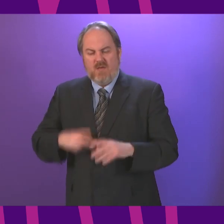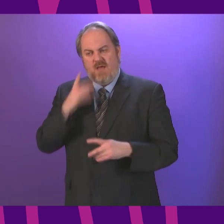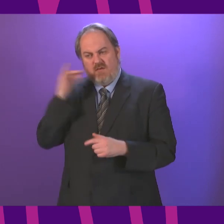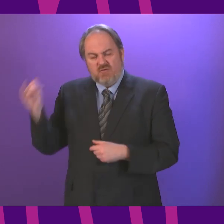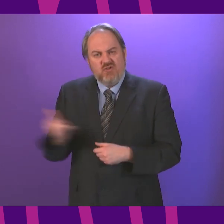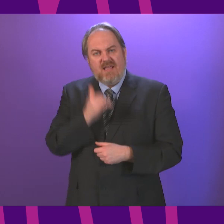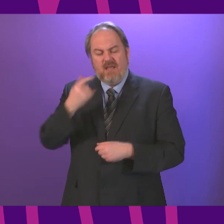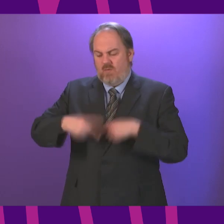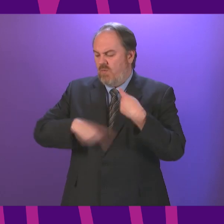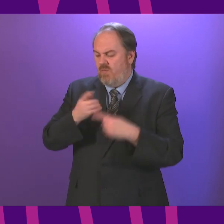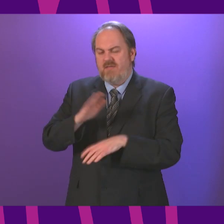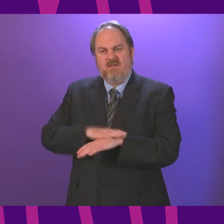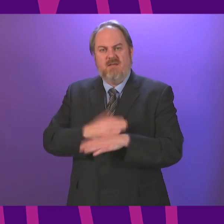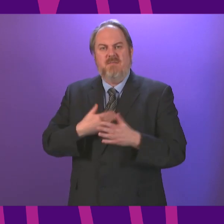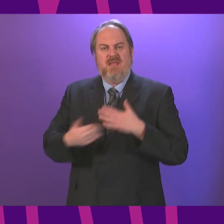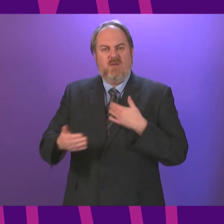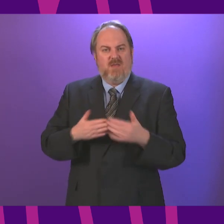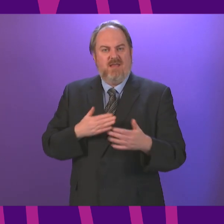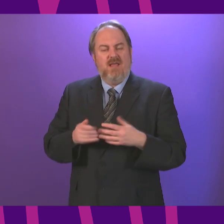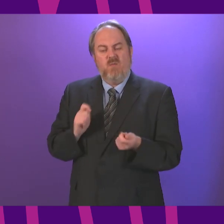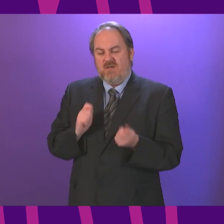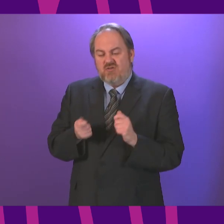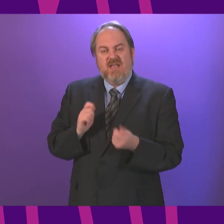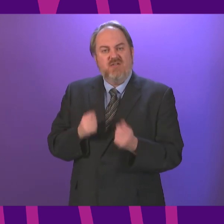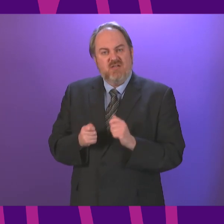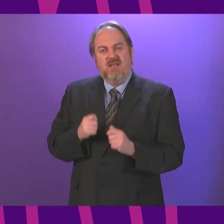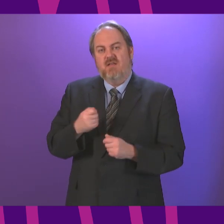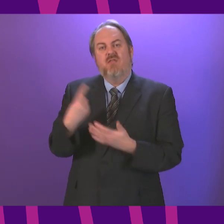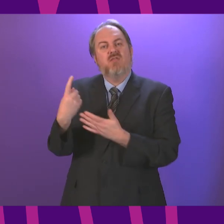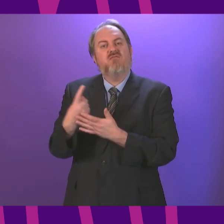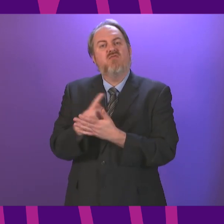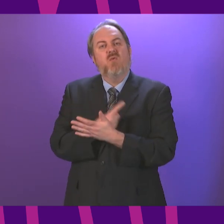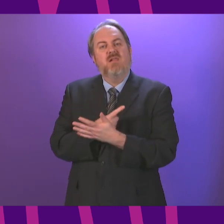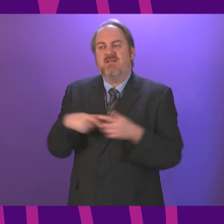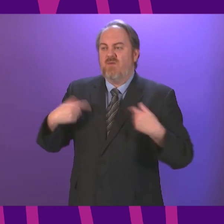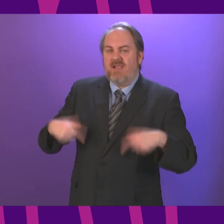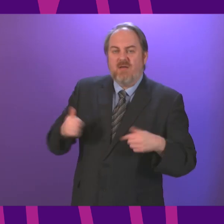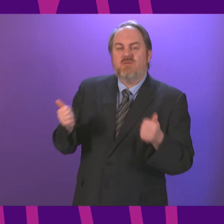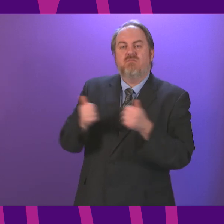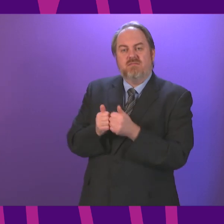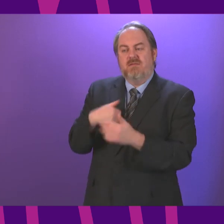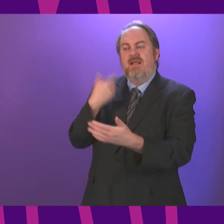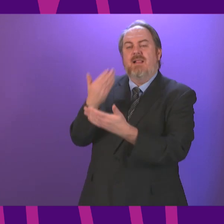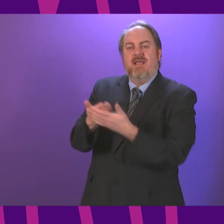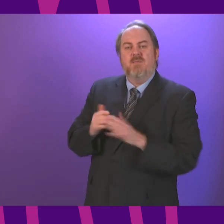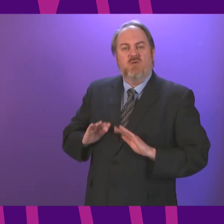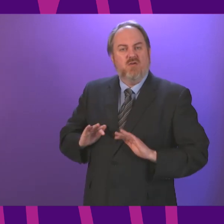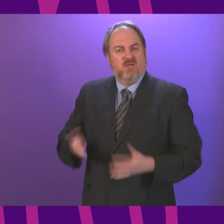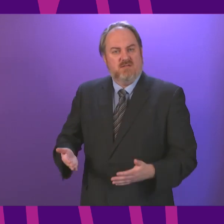and the changes that we have already made to eligibility would bear that out. When we think that changes are required, we are responding to make sure that more people